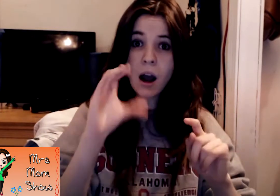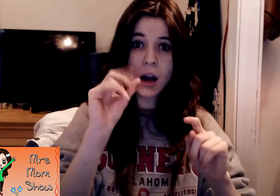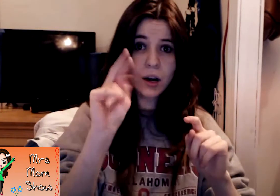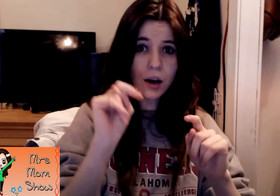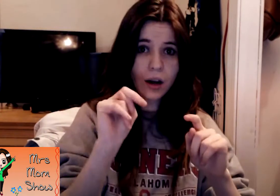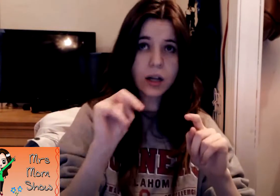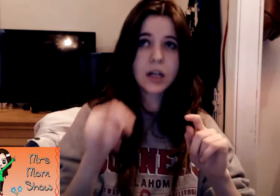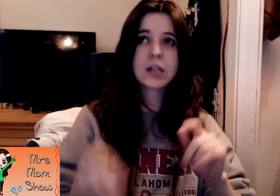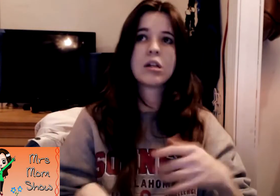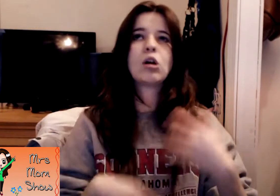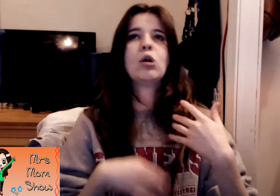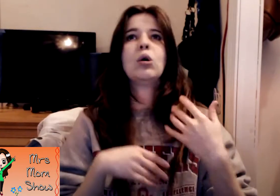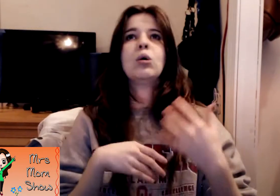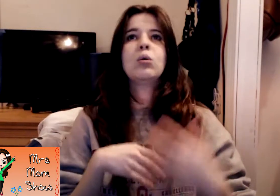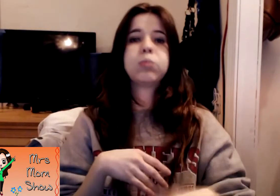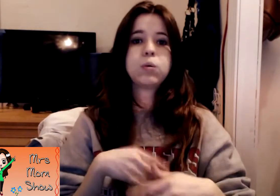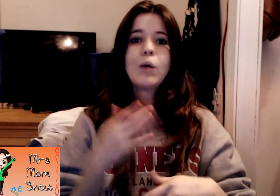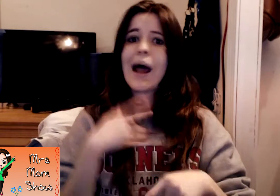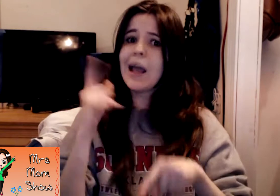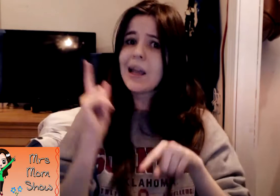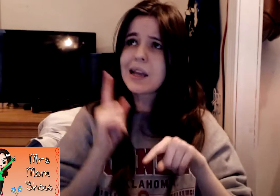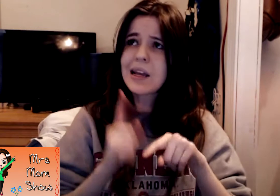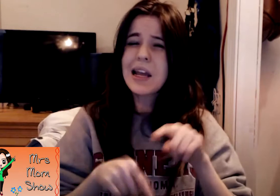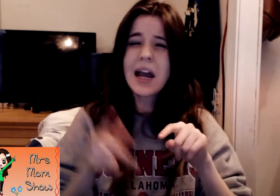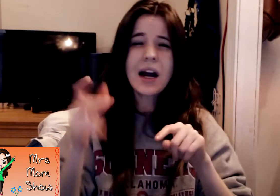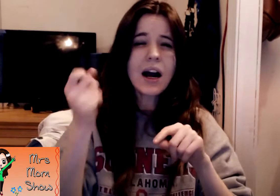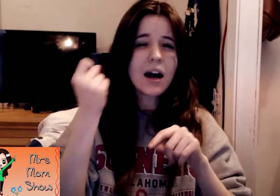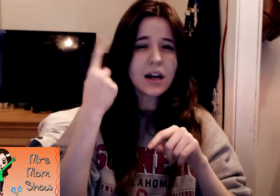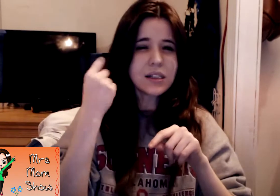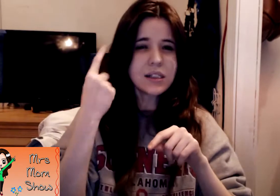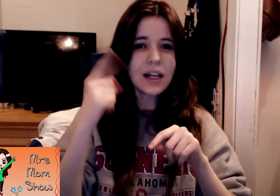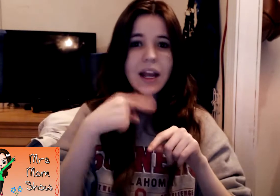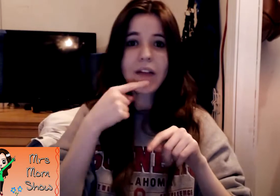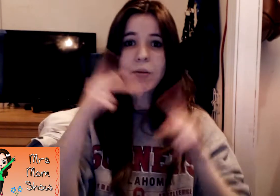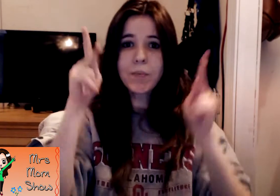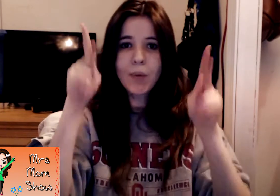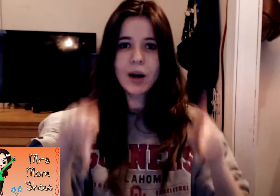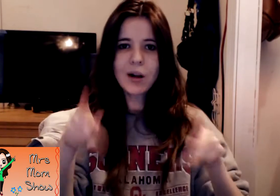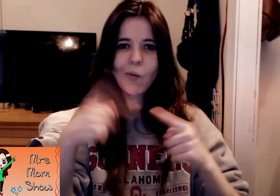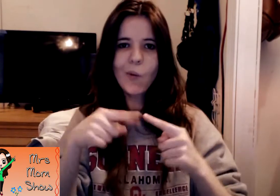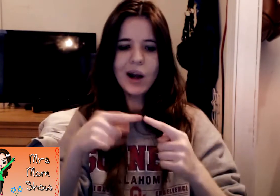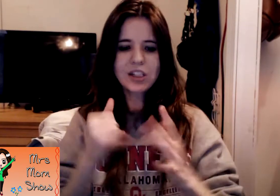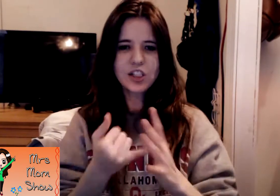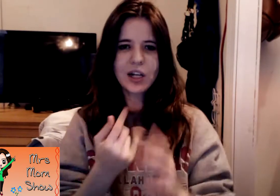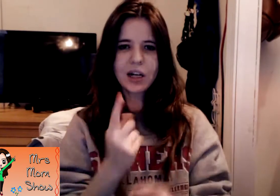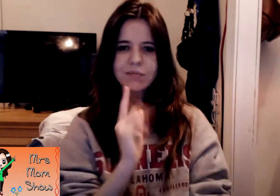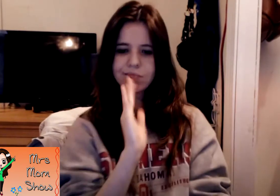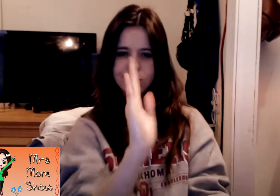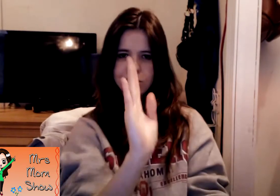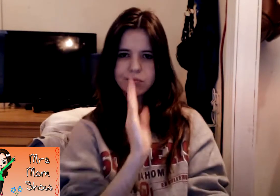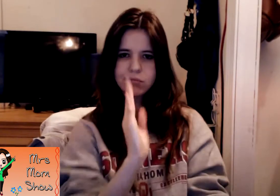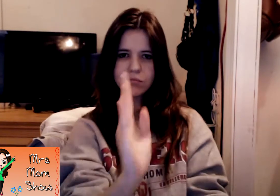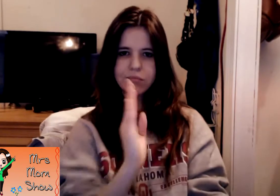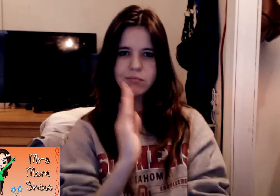Woot. I can't understand a hearing person when it's just me and the person -